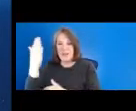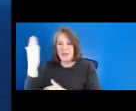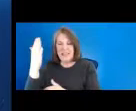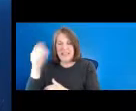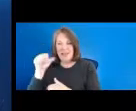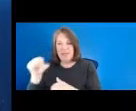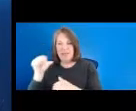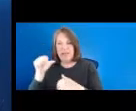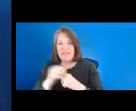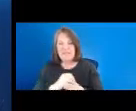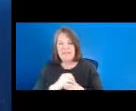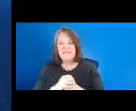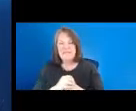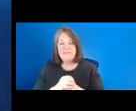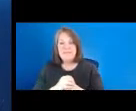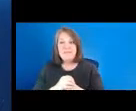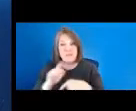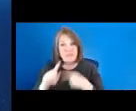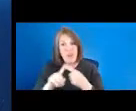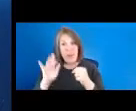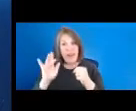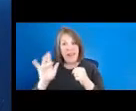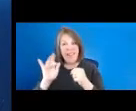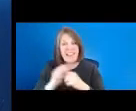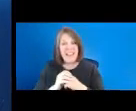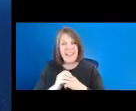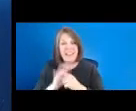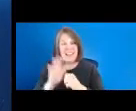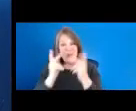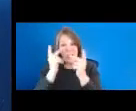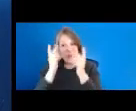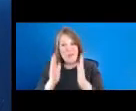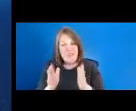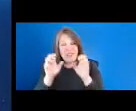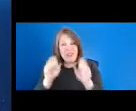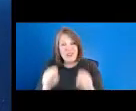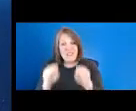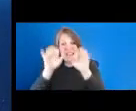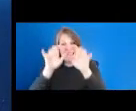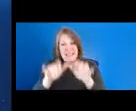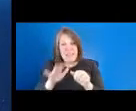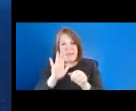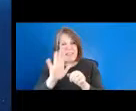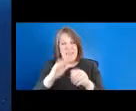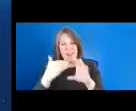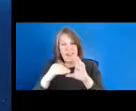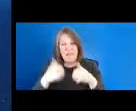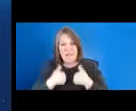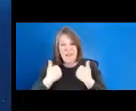when clicked, your visitors can put in 16:33:01 their e-mail address here, and they